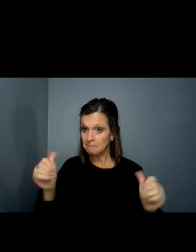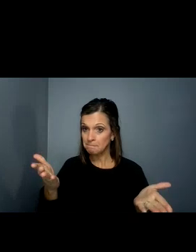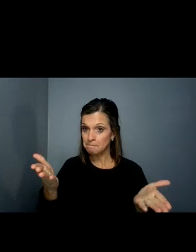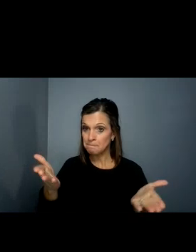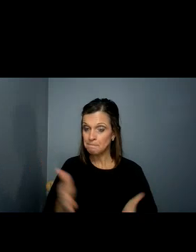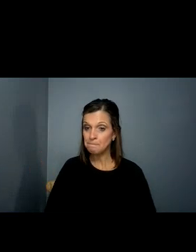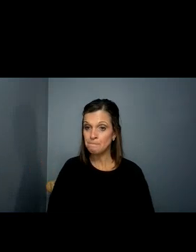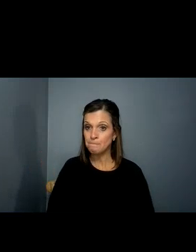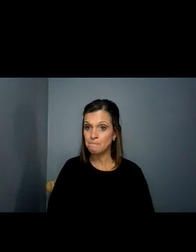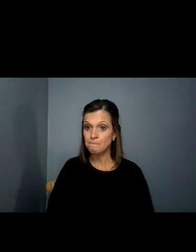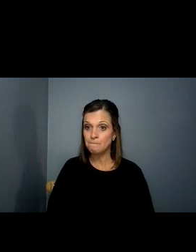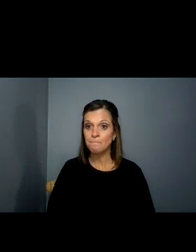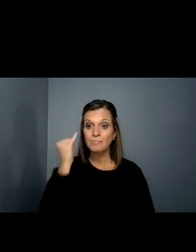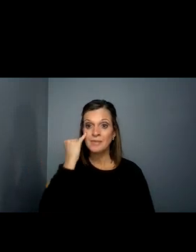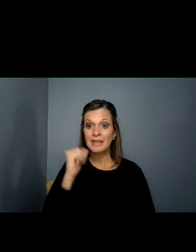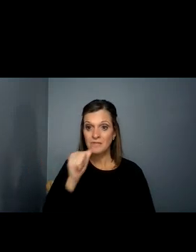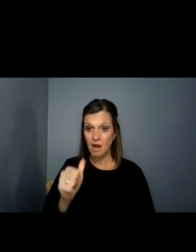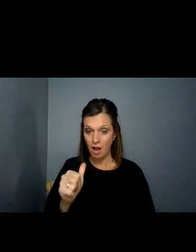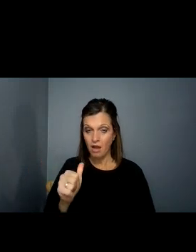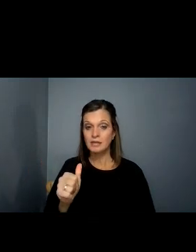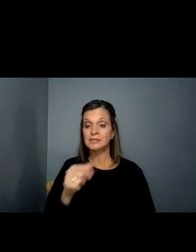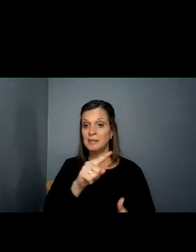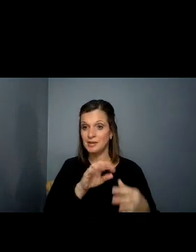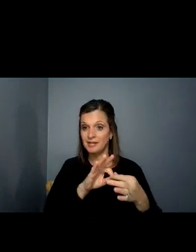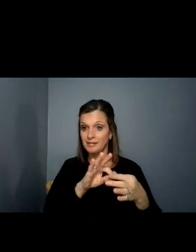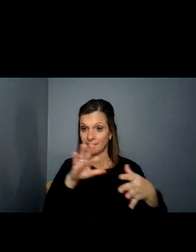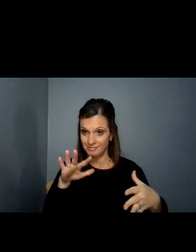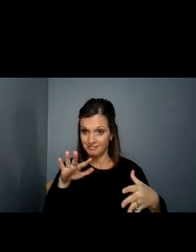Because if not, I'm gonna let Doctor Browning go. I think we've covered a lot of things,